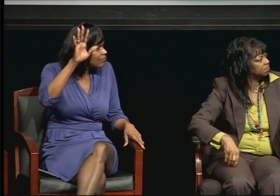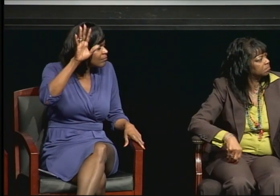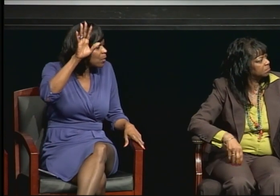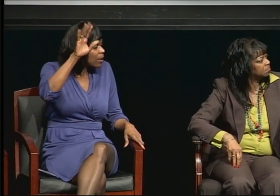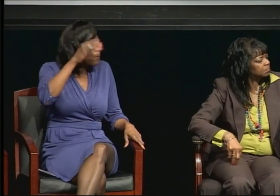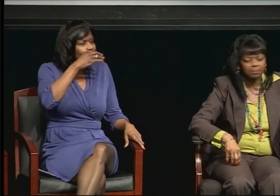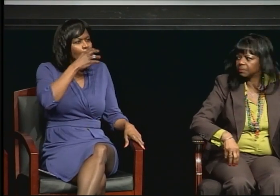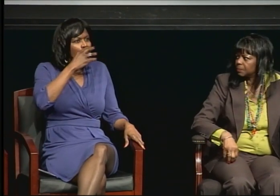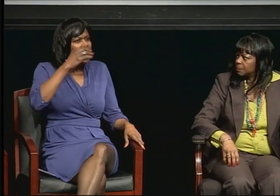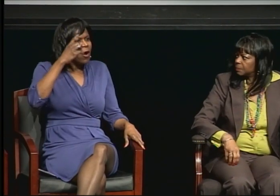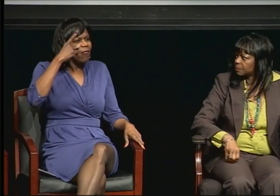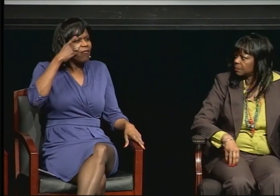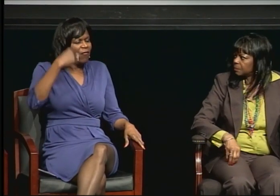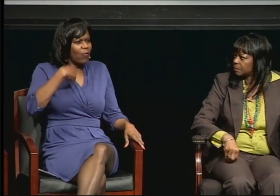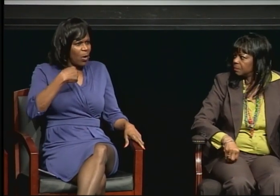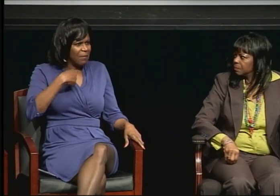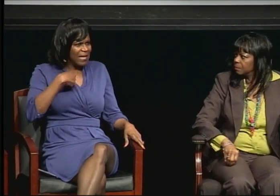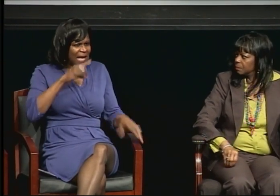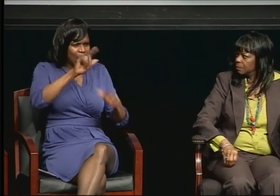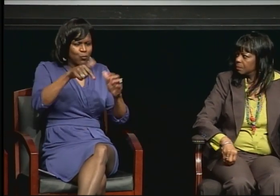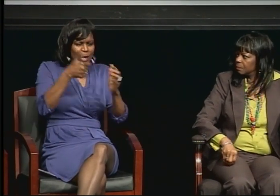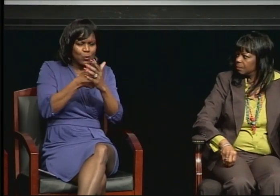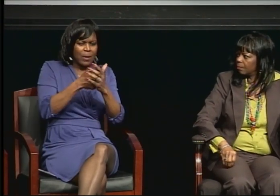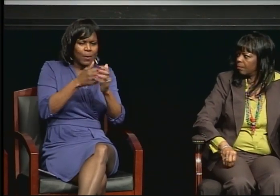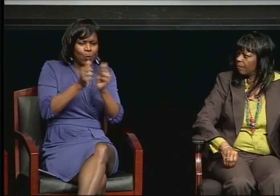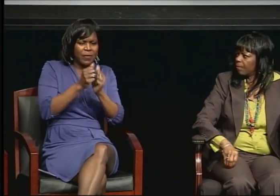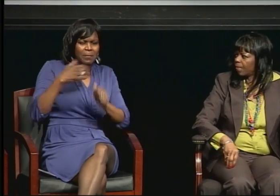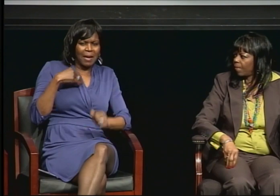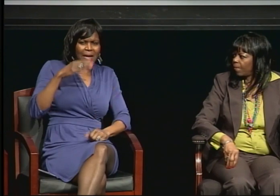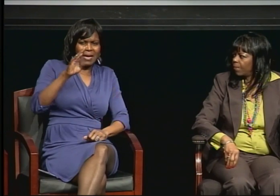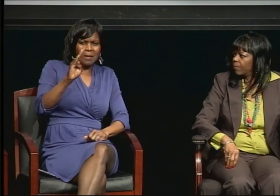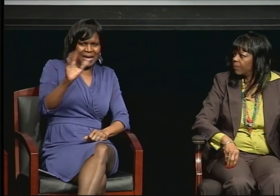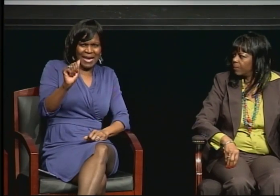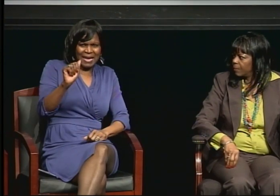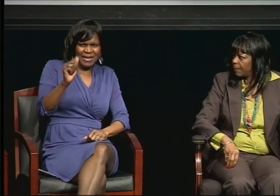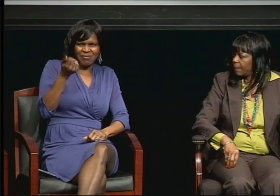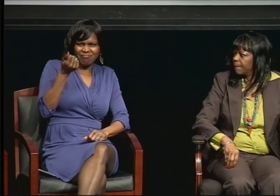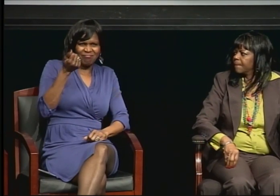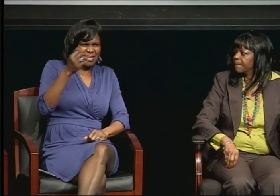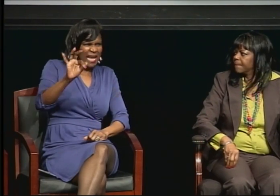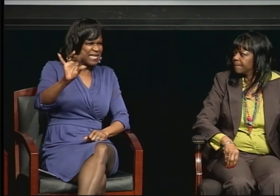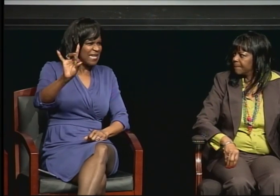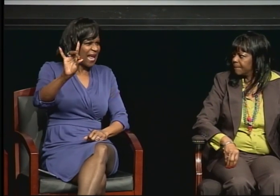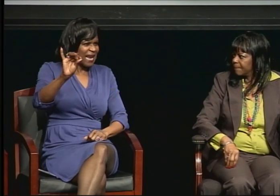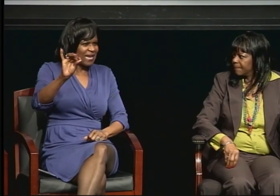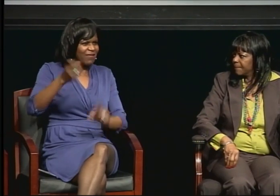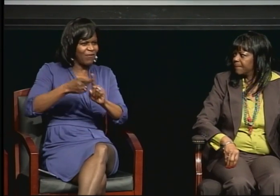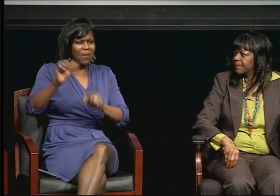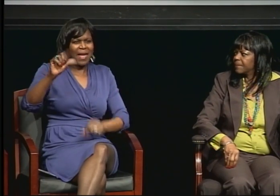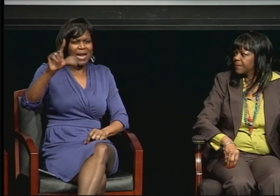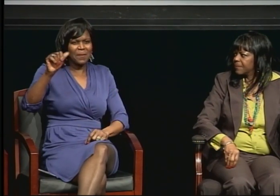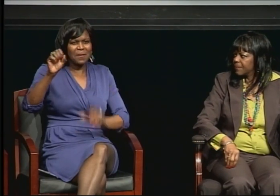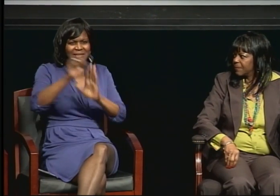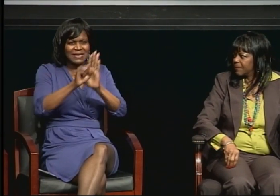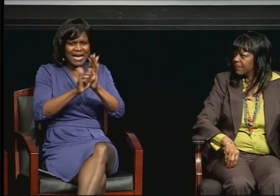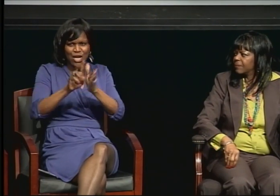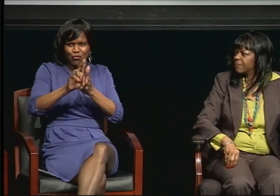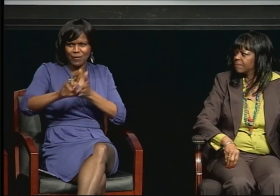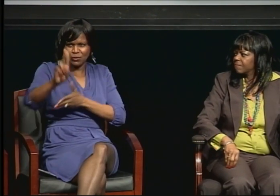from Alabama State University. And after I graduated, I immediately started my bachelor's degree